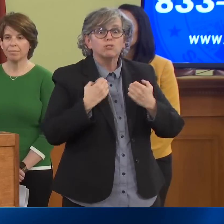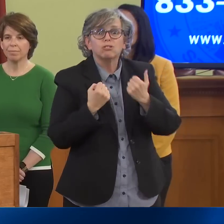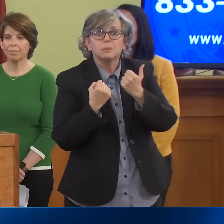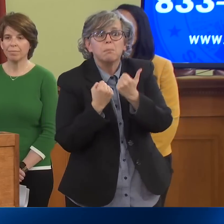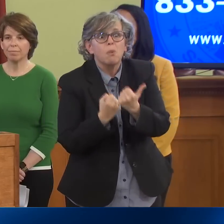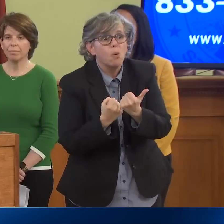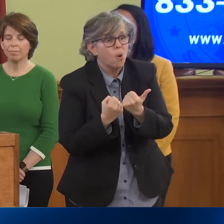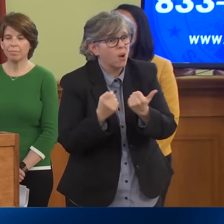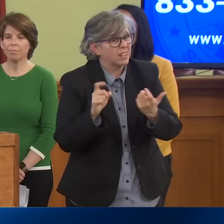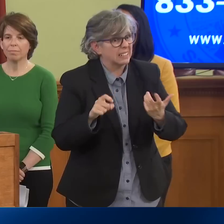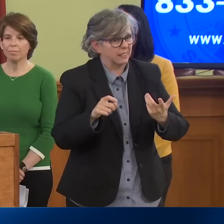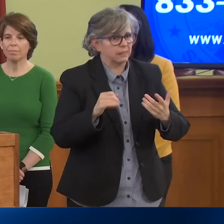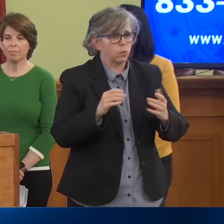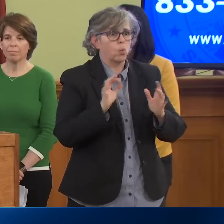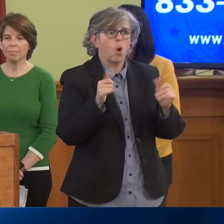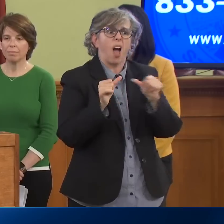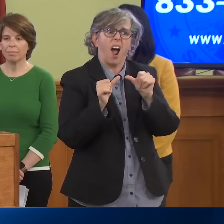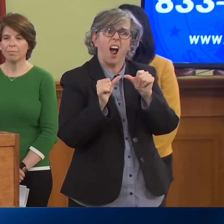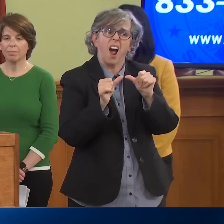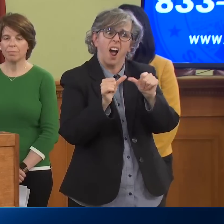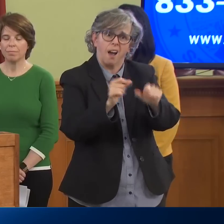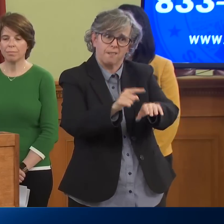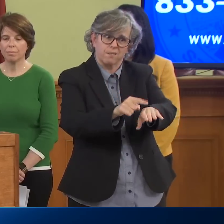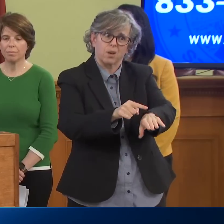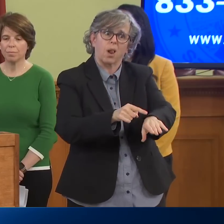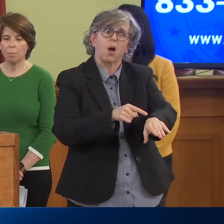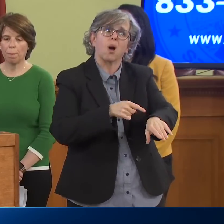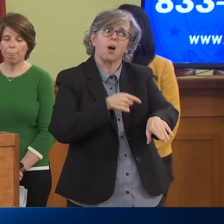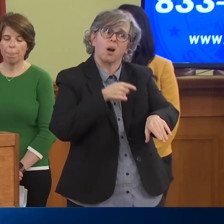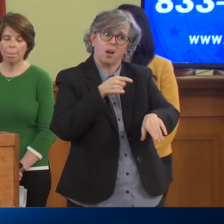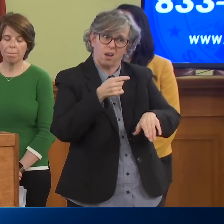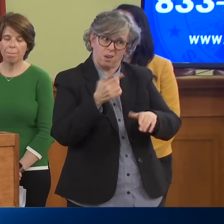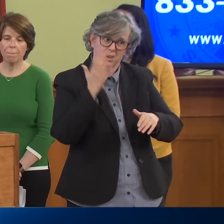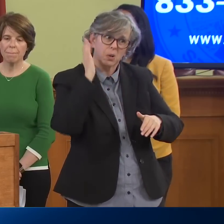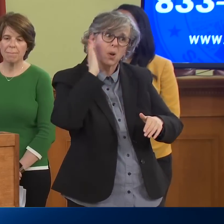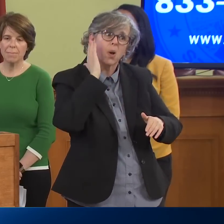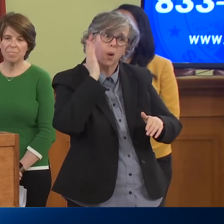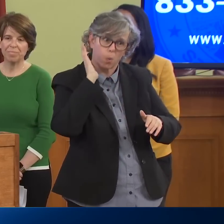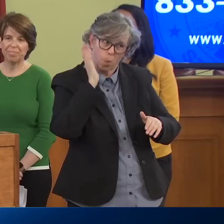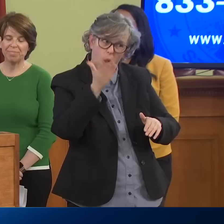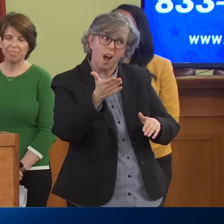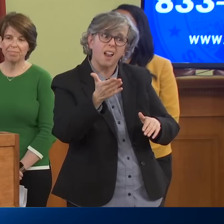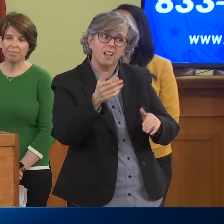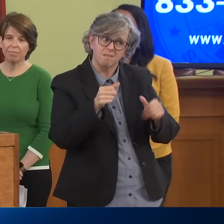HELPING FRIENDS, AND EVEN EMOTIONALLY HAVE TO START LOOKING AT THIS AND WE ALL HAVE